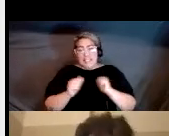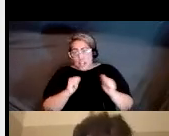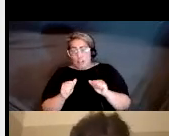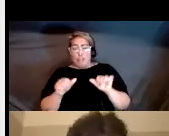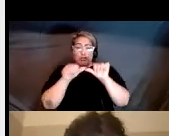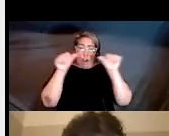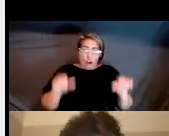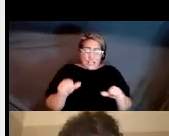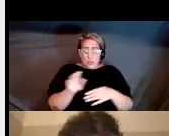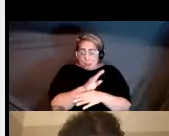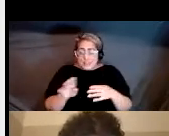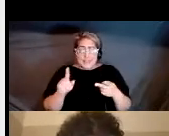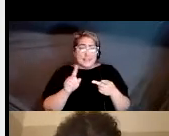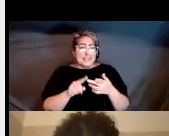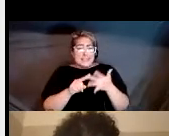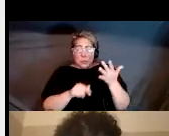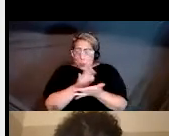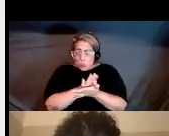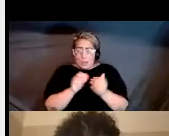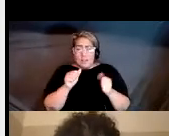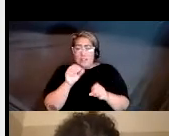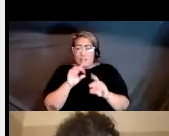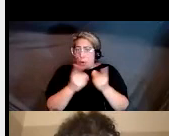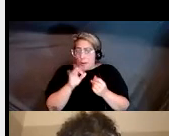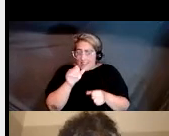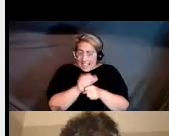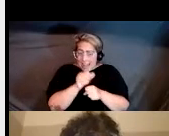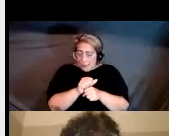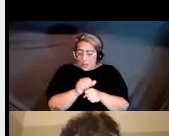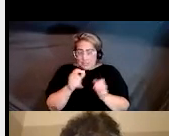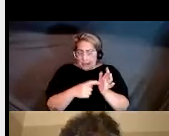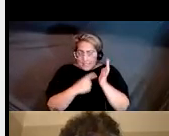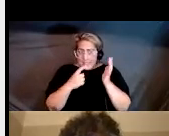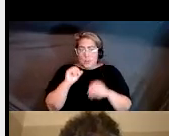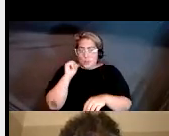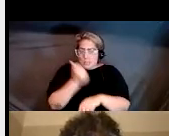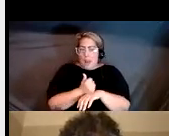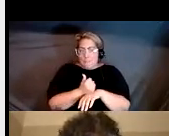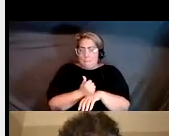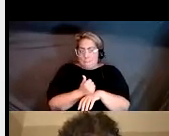mandate. That revolves around how to make venues safe for employees in this